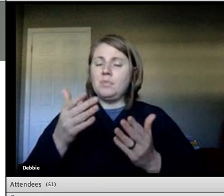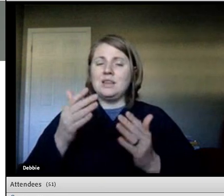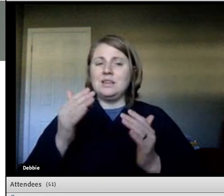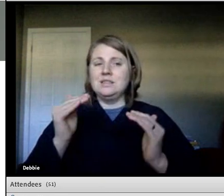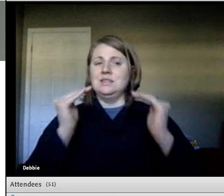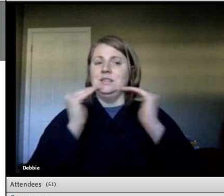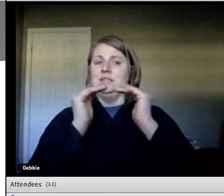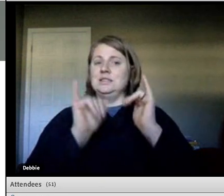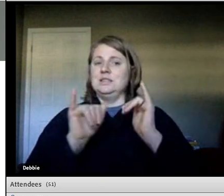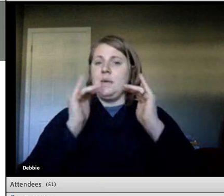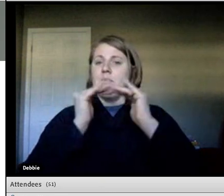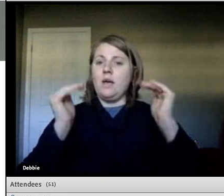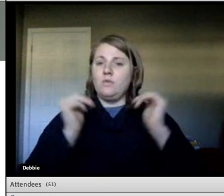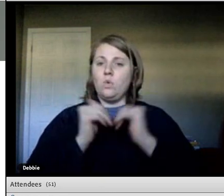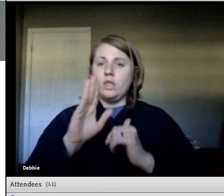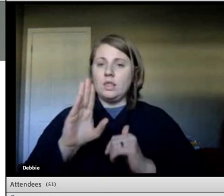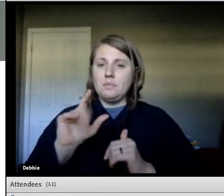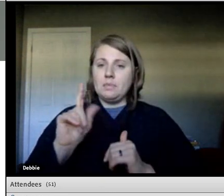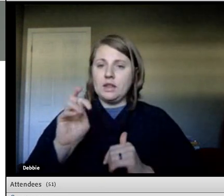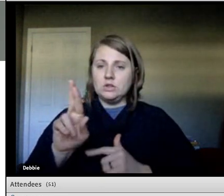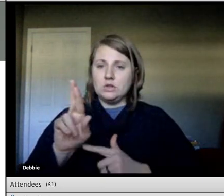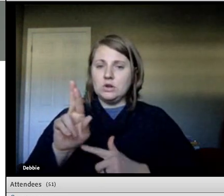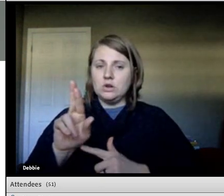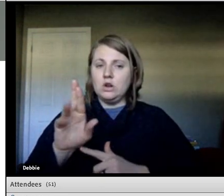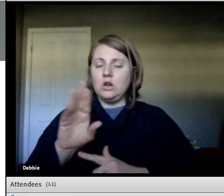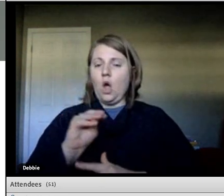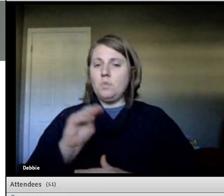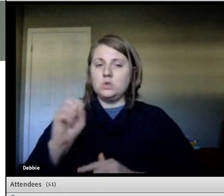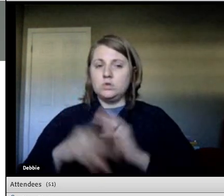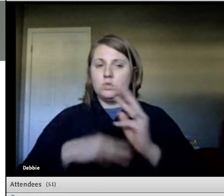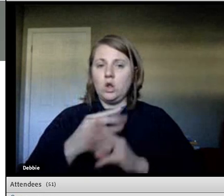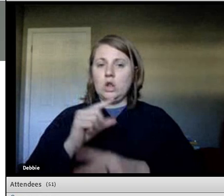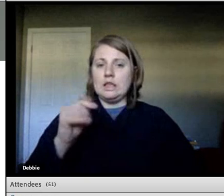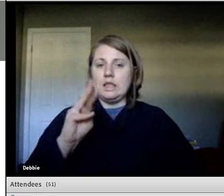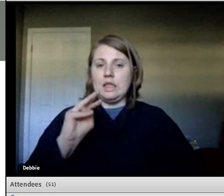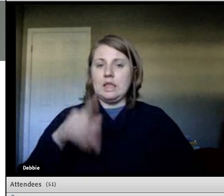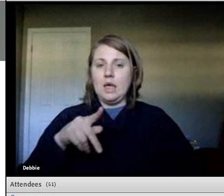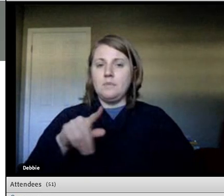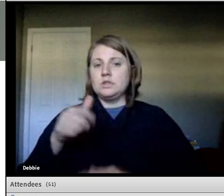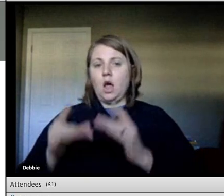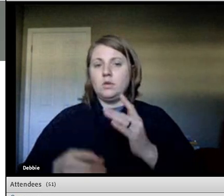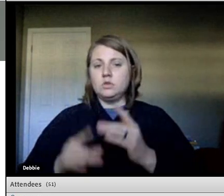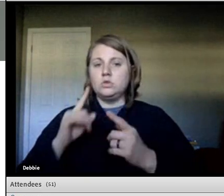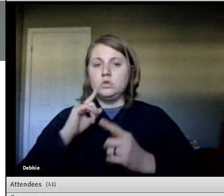GIMP is an alternative to Photoshop. Personally, I think it's better than Photoshop in many ways.